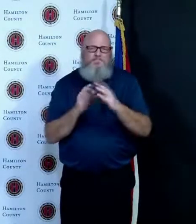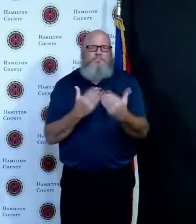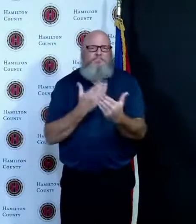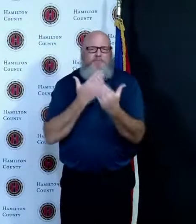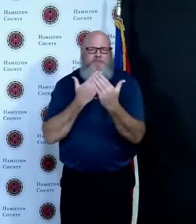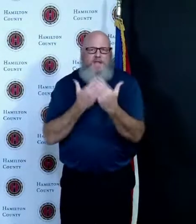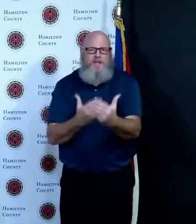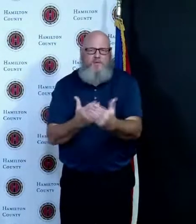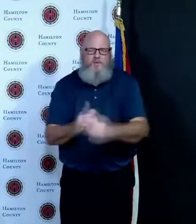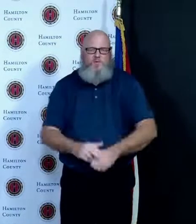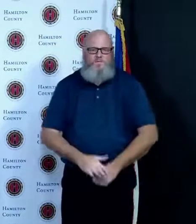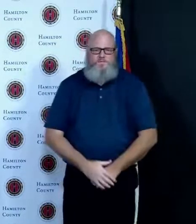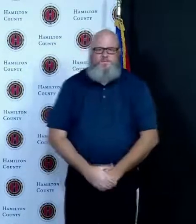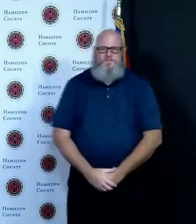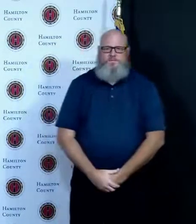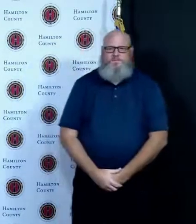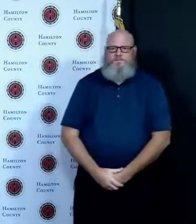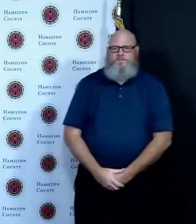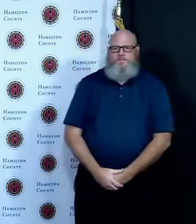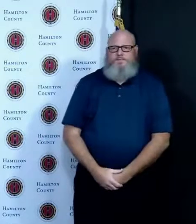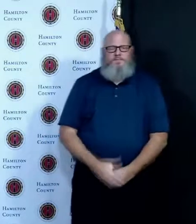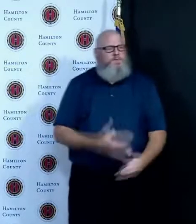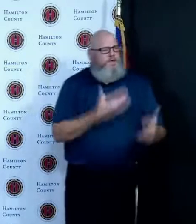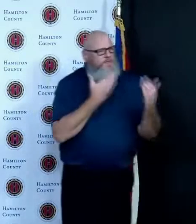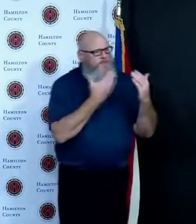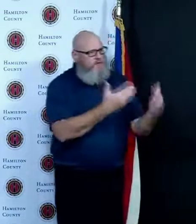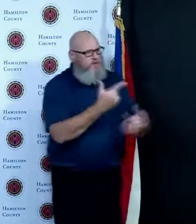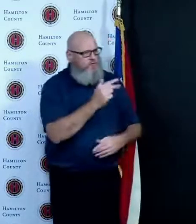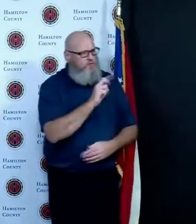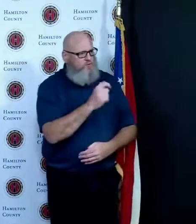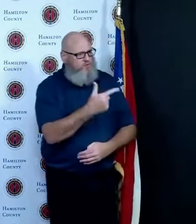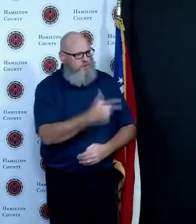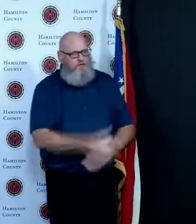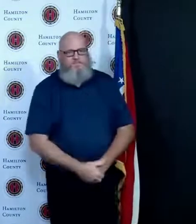thank you Greg and thanks for the reminder that as we work through this